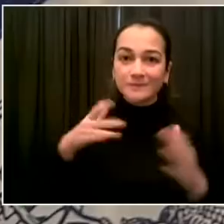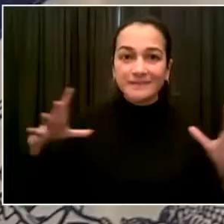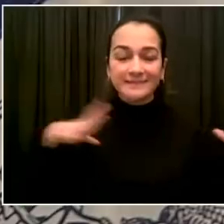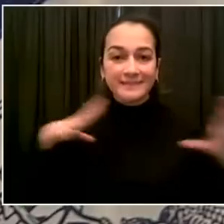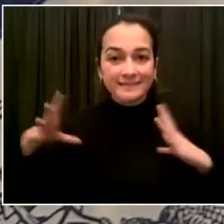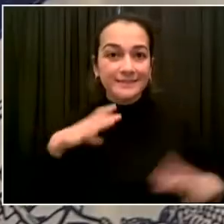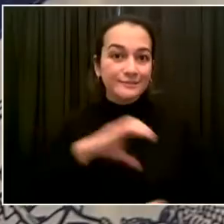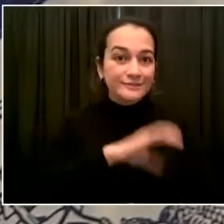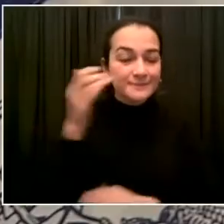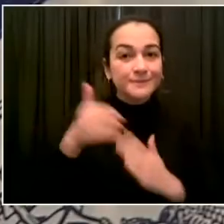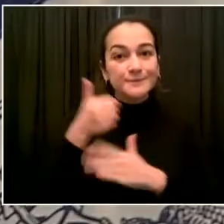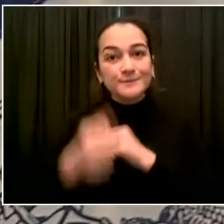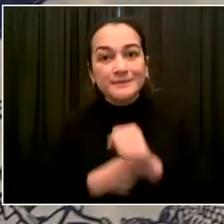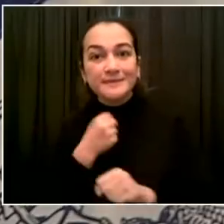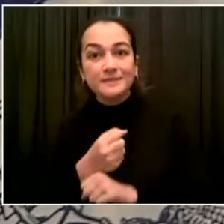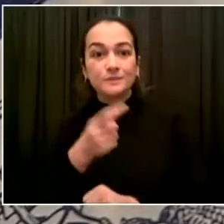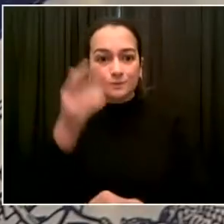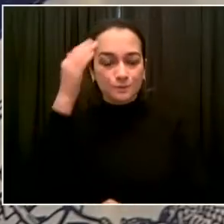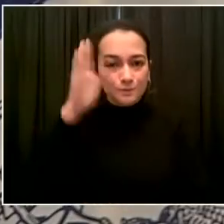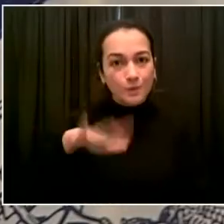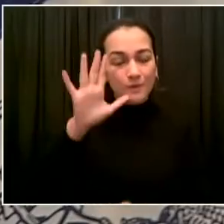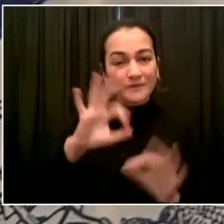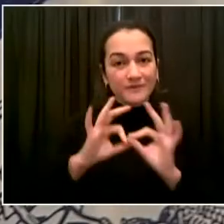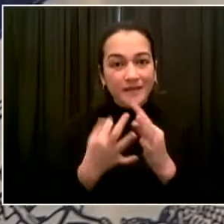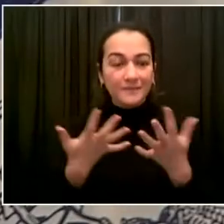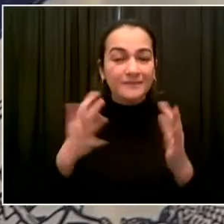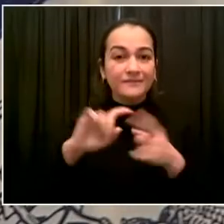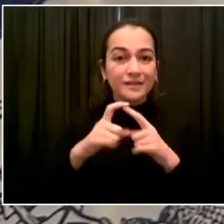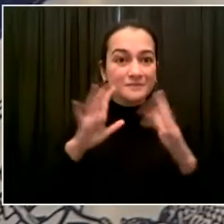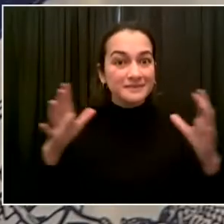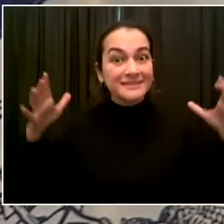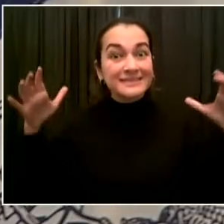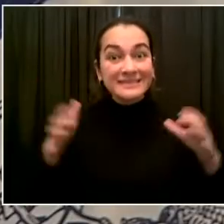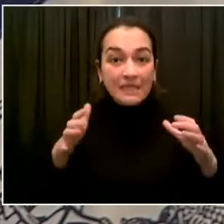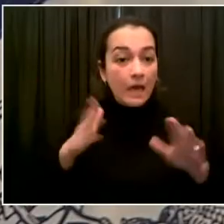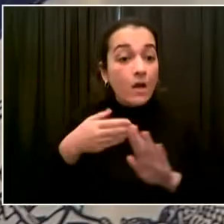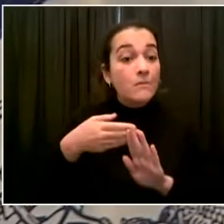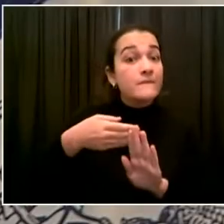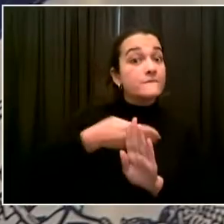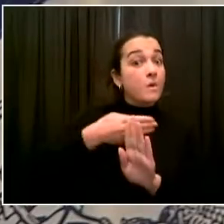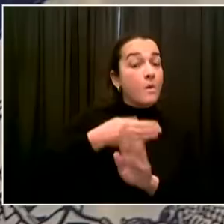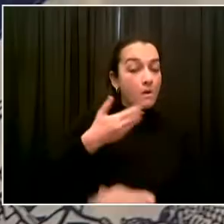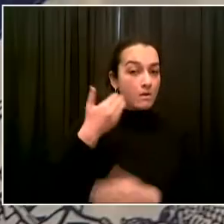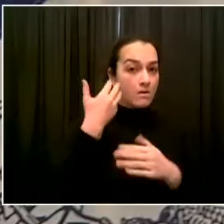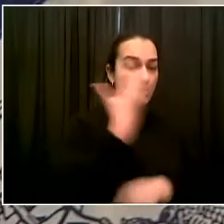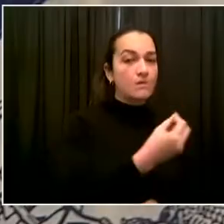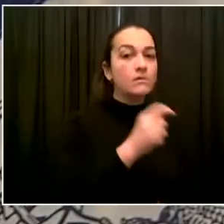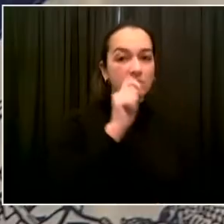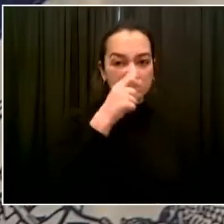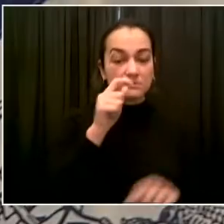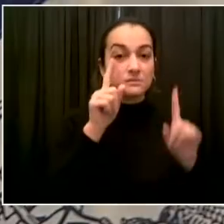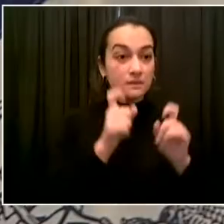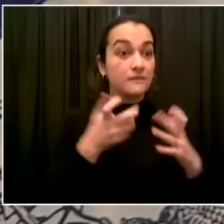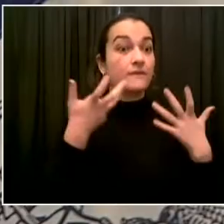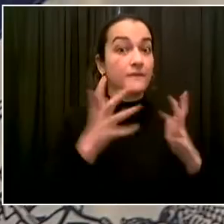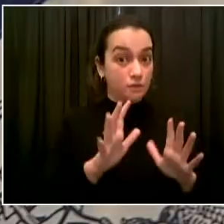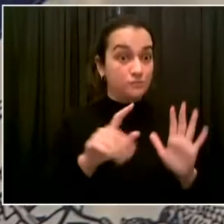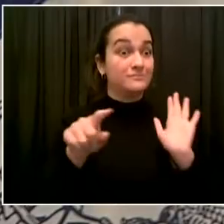AROUND THE HOLIDA YSEASON. TO MAKE SURE YOU'RE IN GOOD SHAPE TO VISIT EVERYONE ELSE ANMAD KE SU RE YOR ULOVED ONES